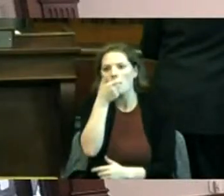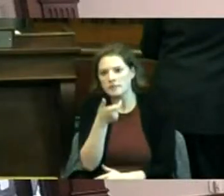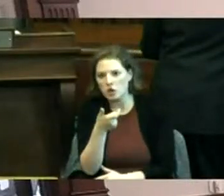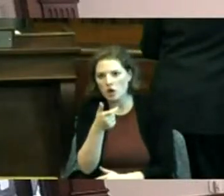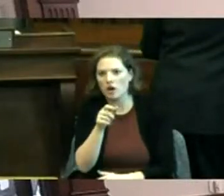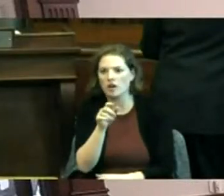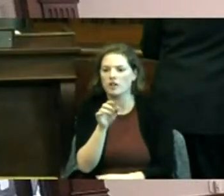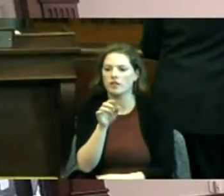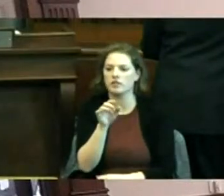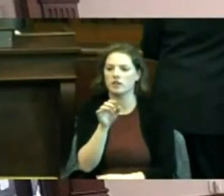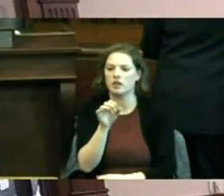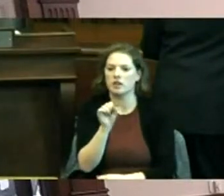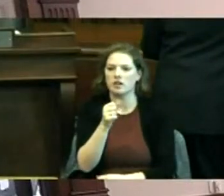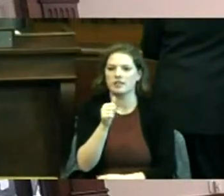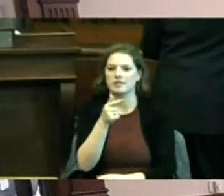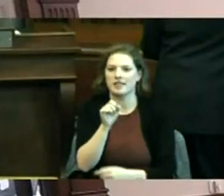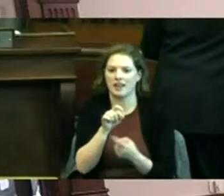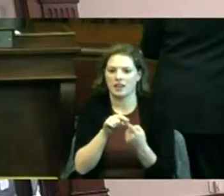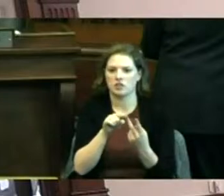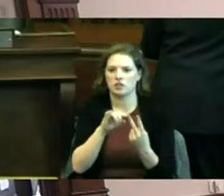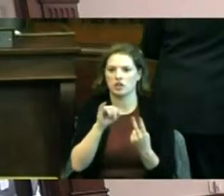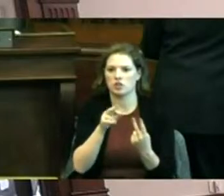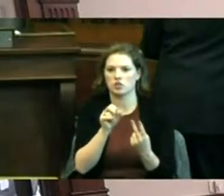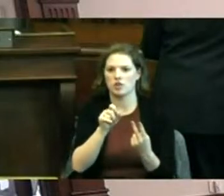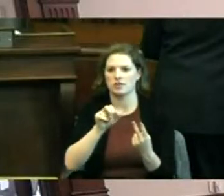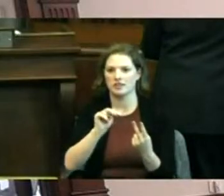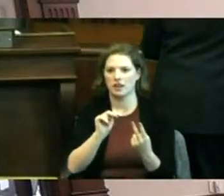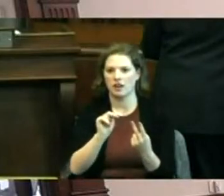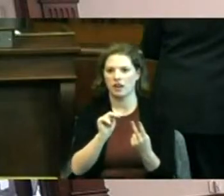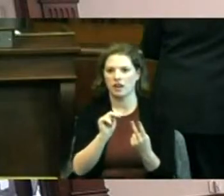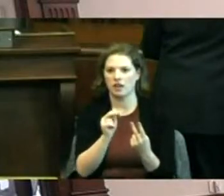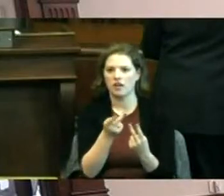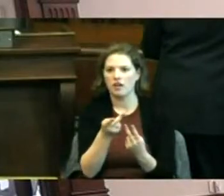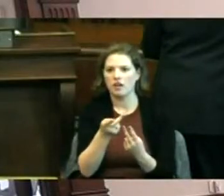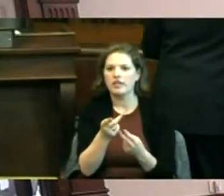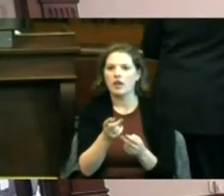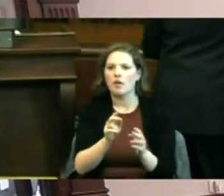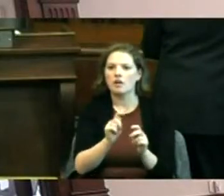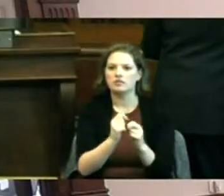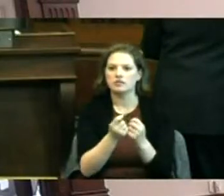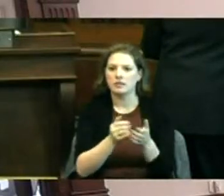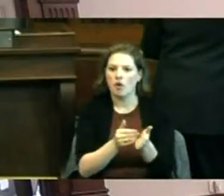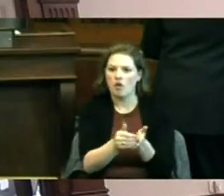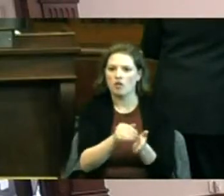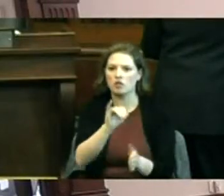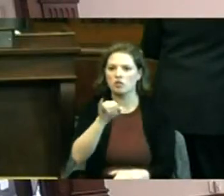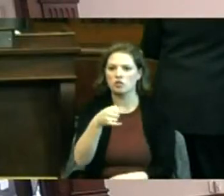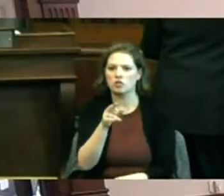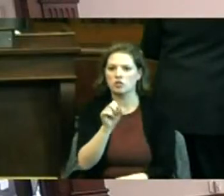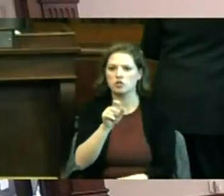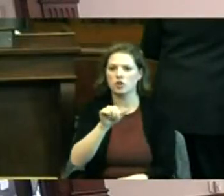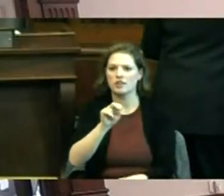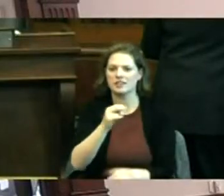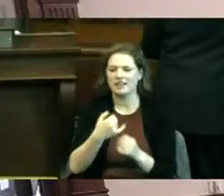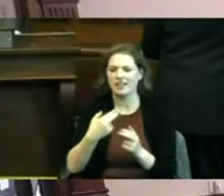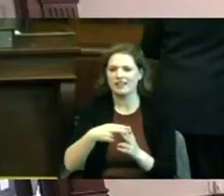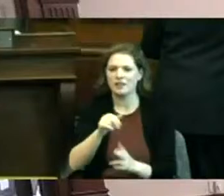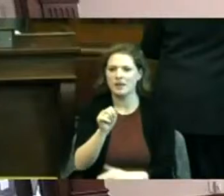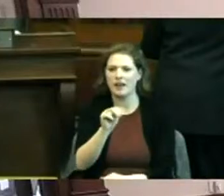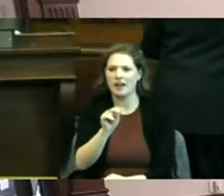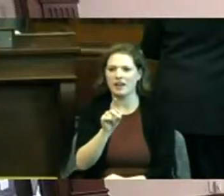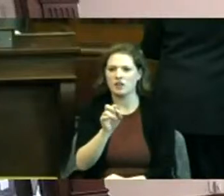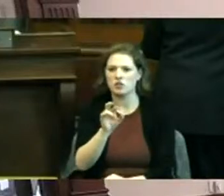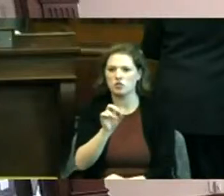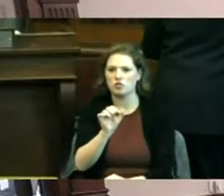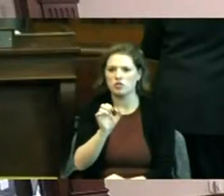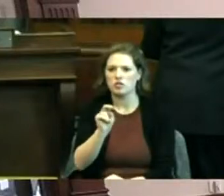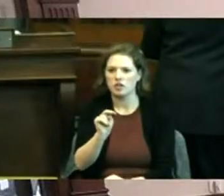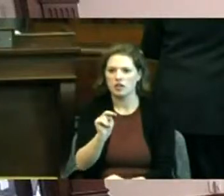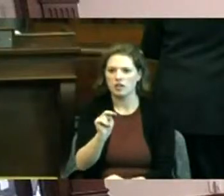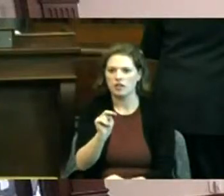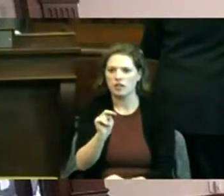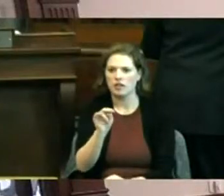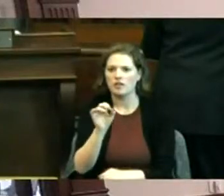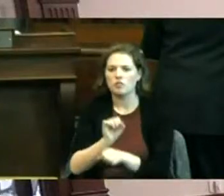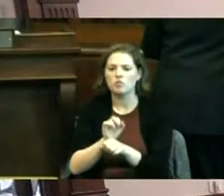have to start with that. That's